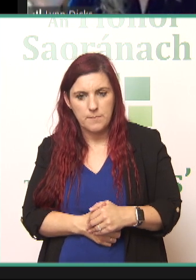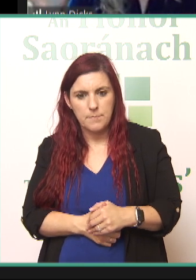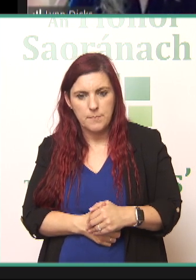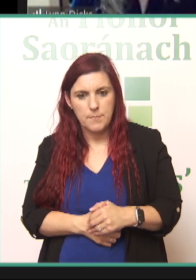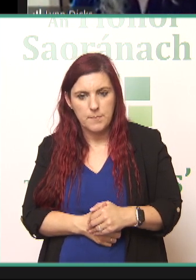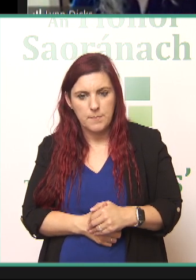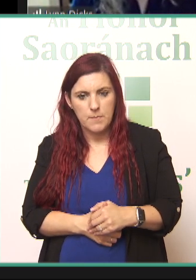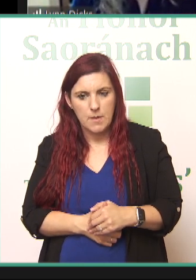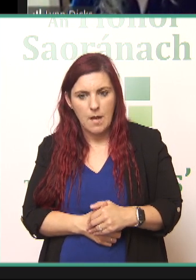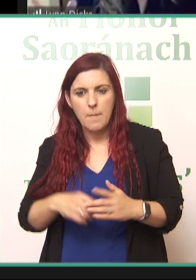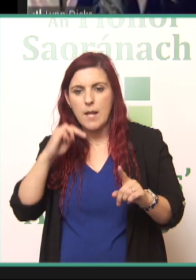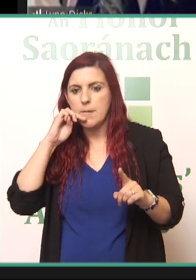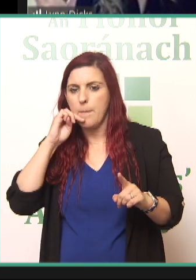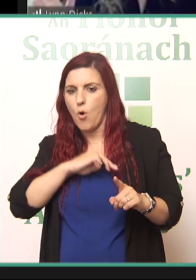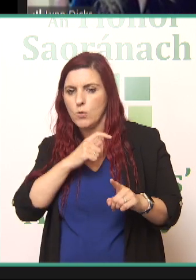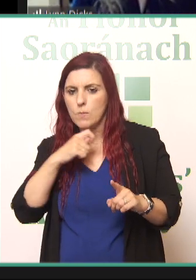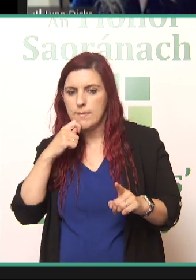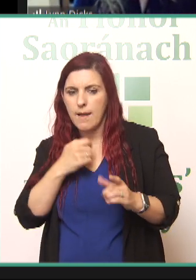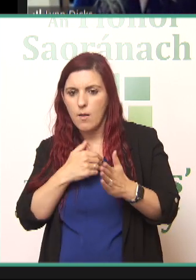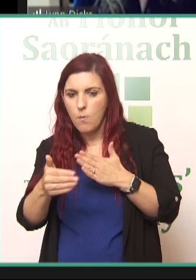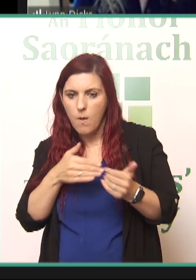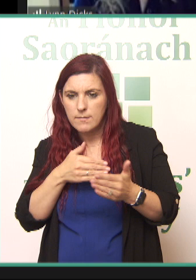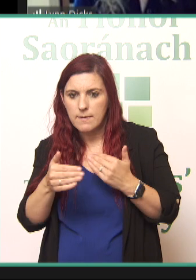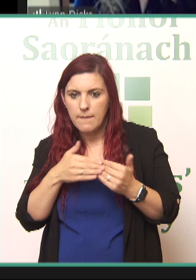but it's really important to say that from the perspective of the people who live in this region